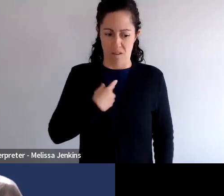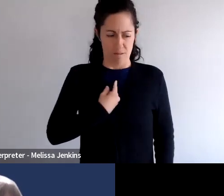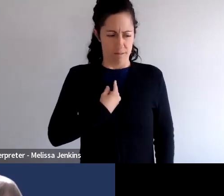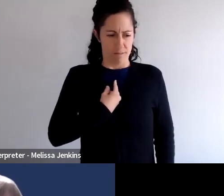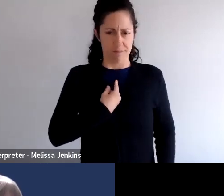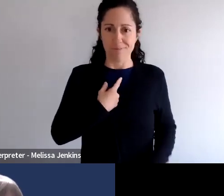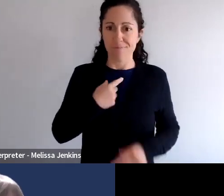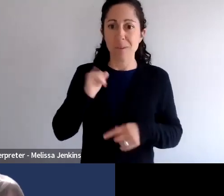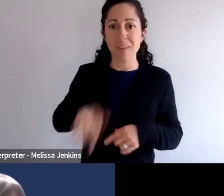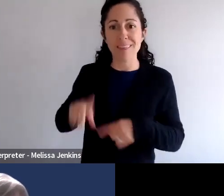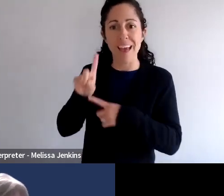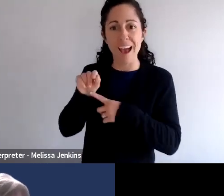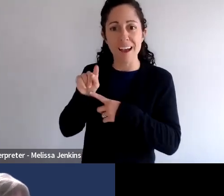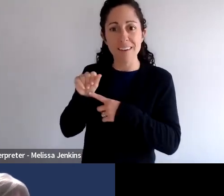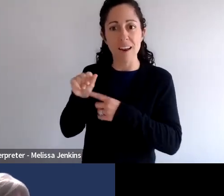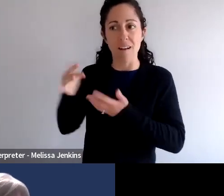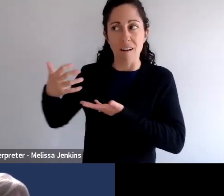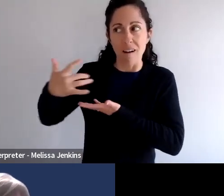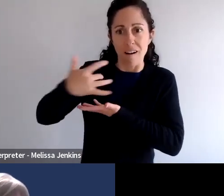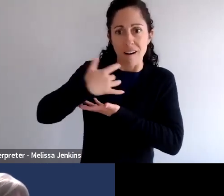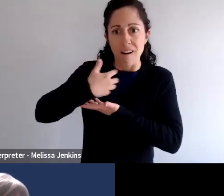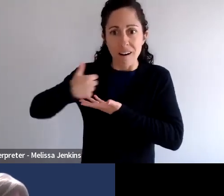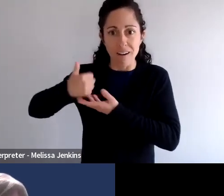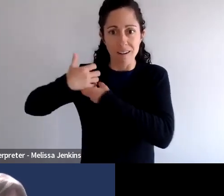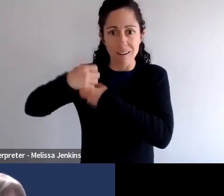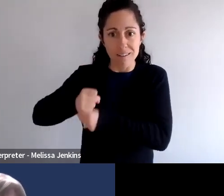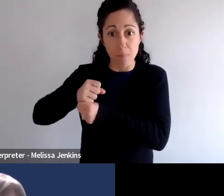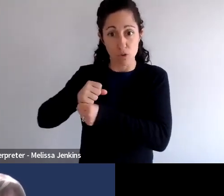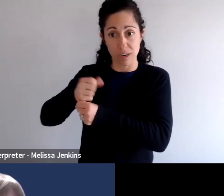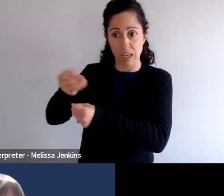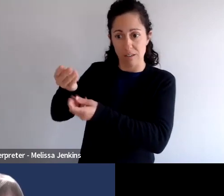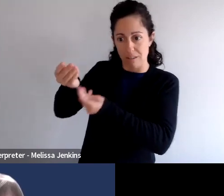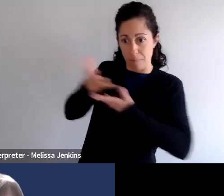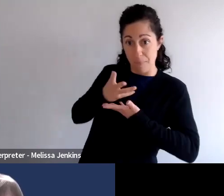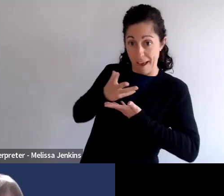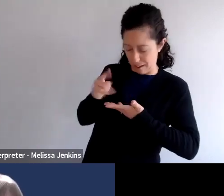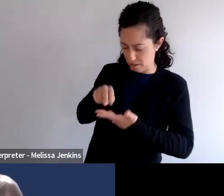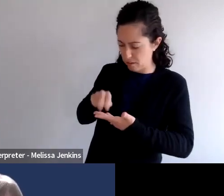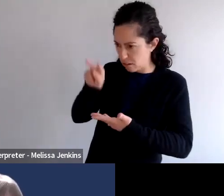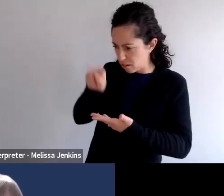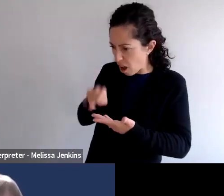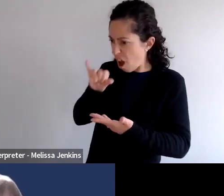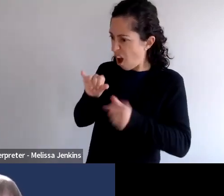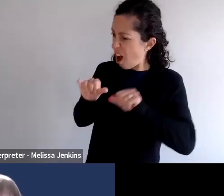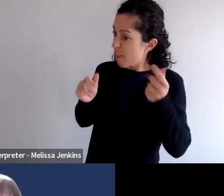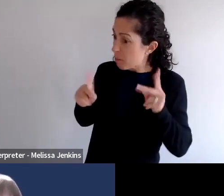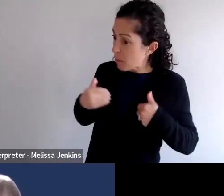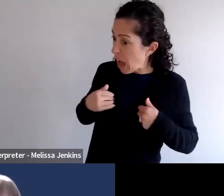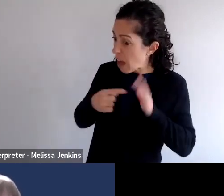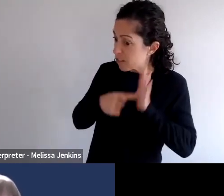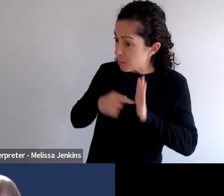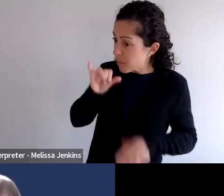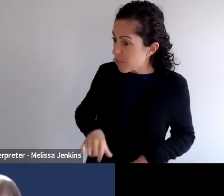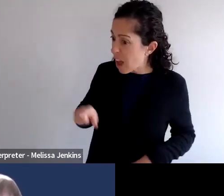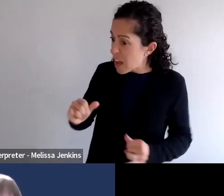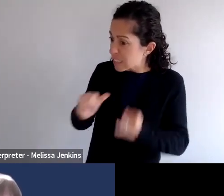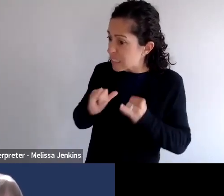aggregate data back I think is a very big benefit. I feel that it makes you a much better, more